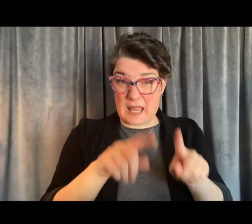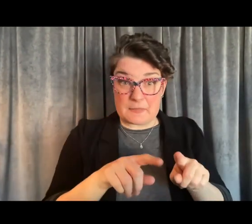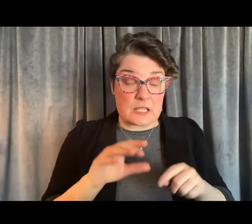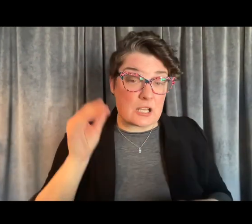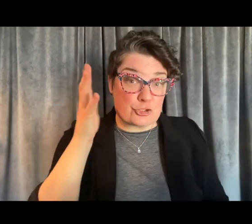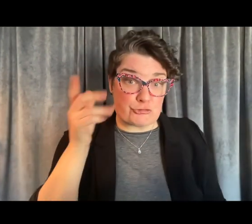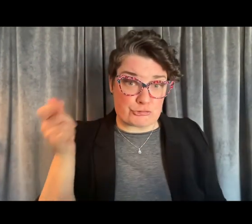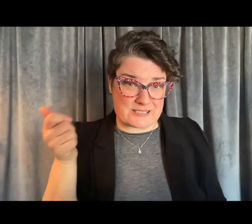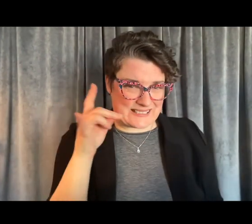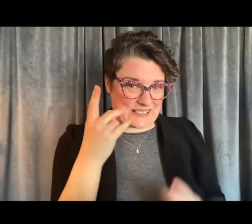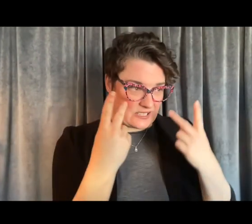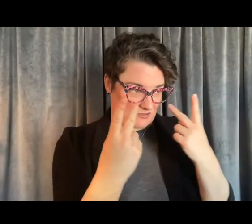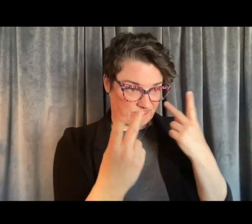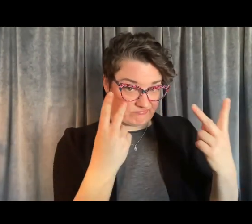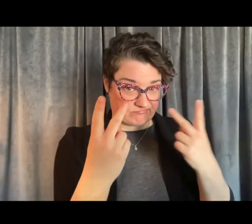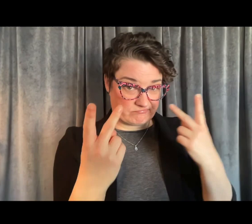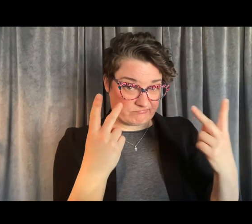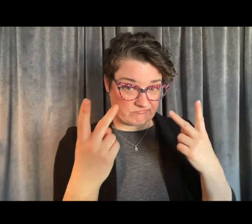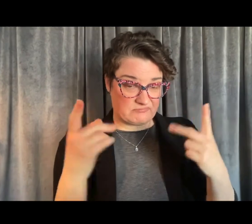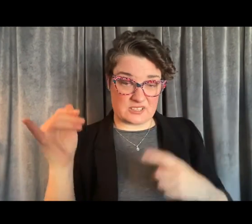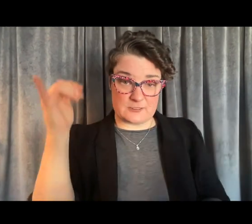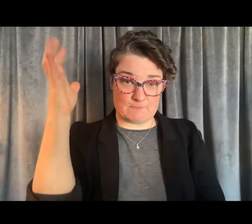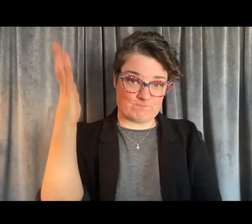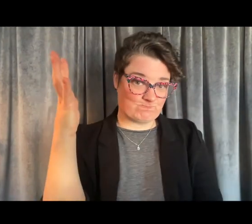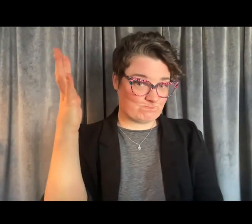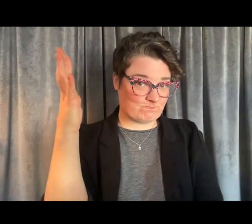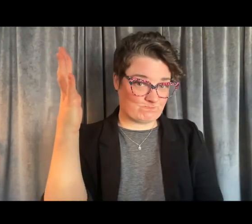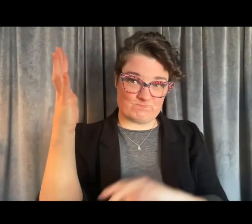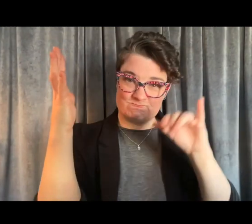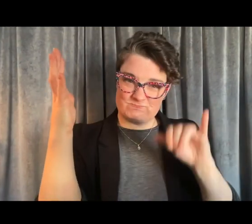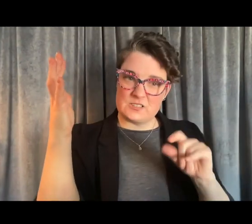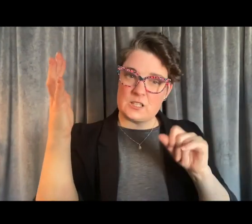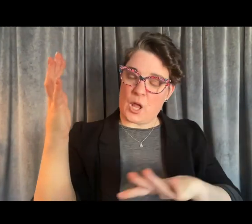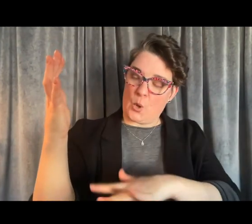And the tree remains and like, you can feel it and the depth